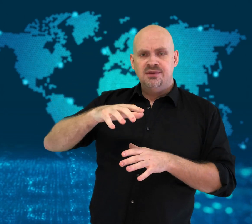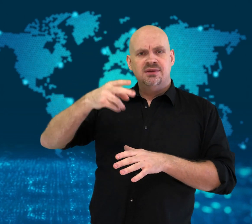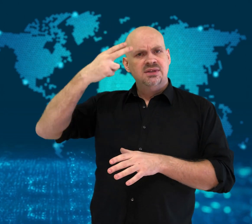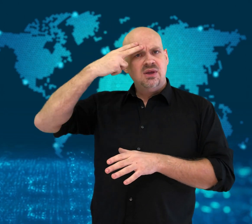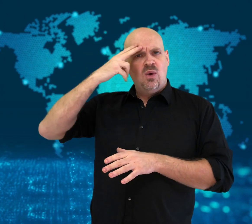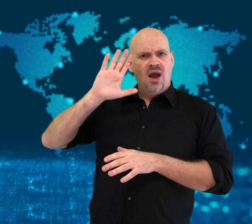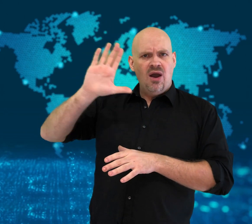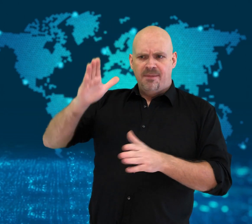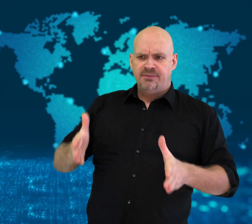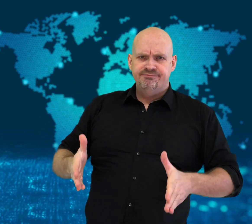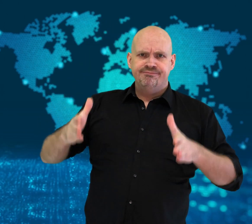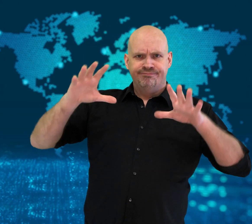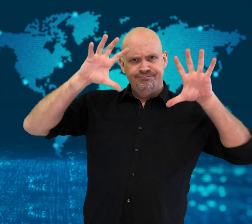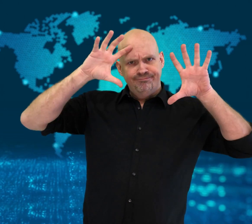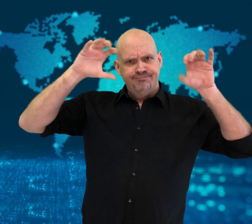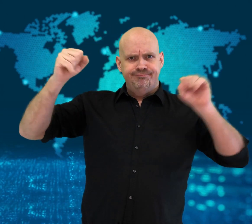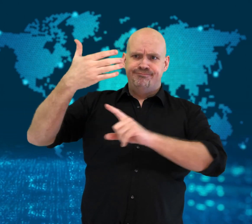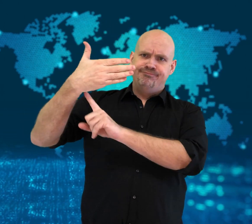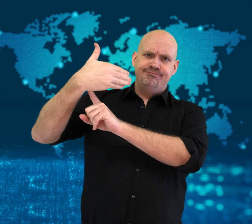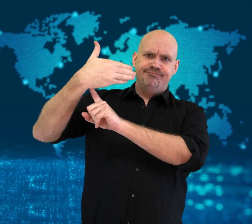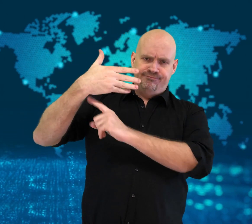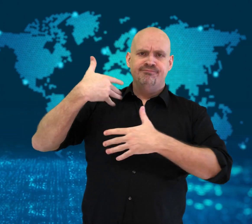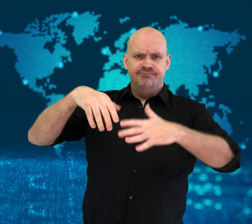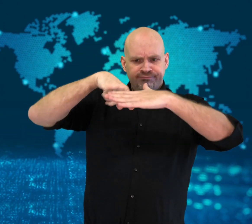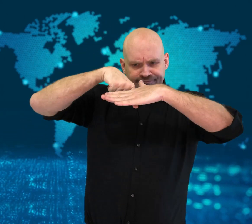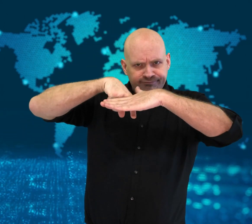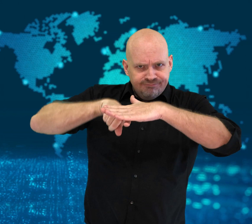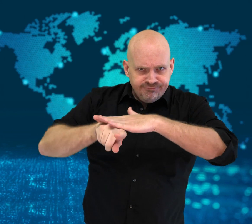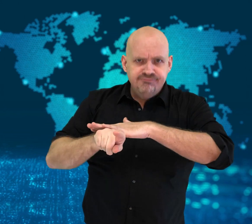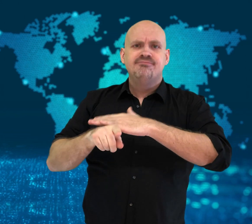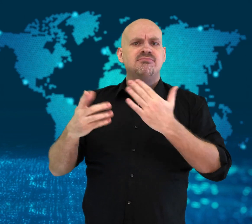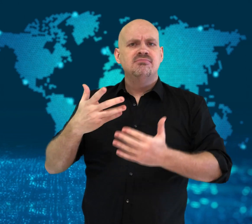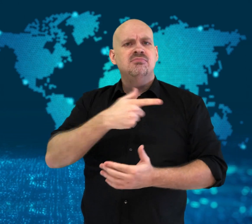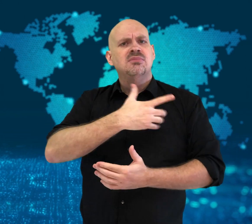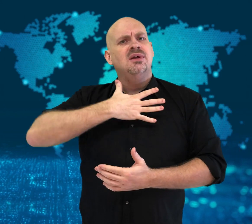documents for his upcoming marriage.